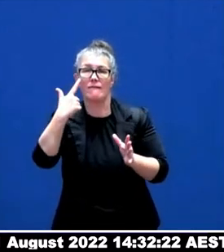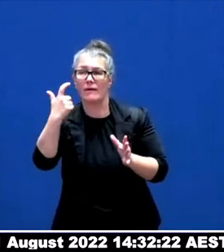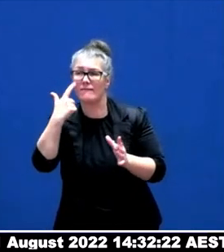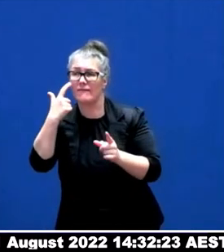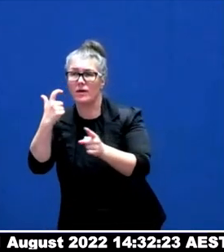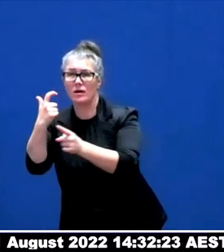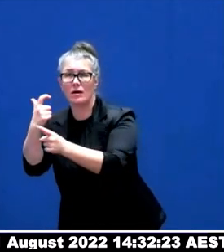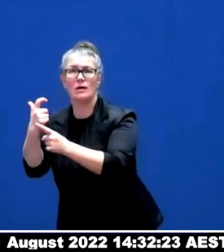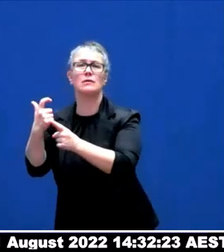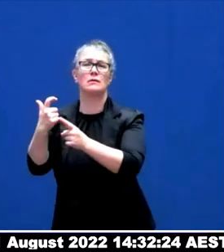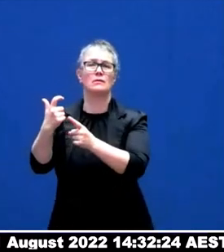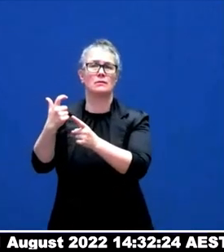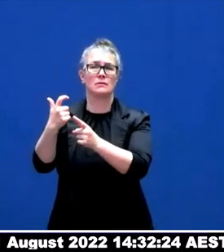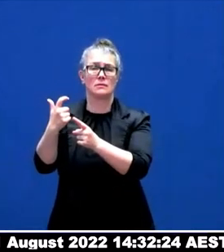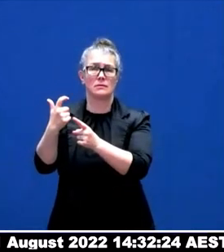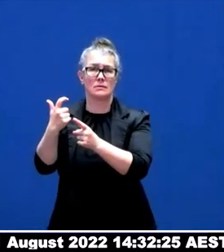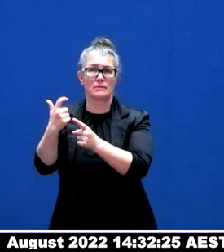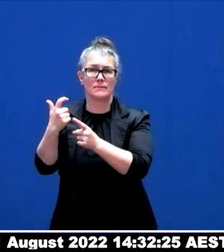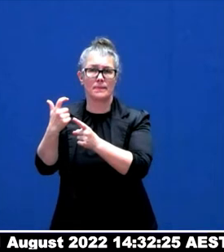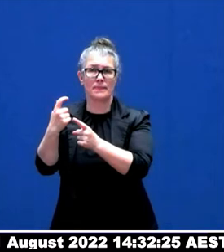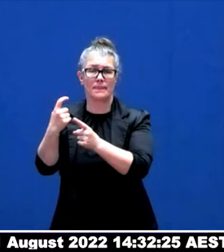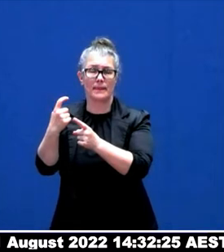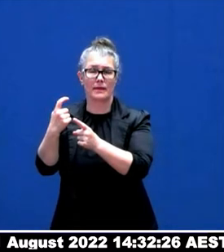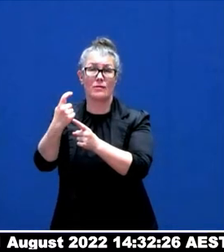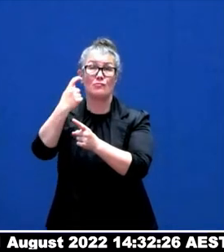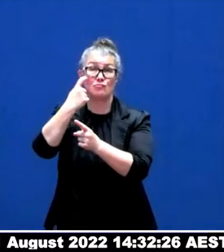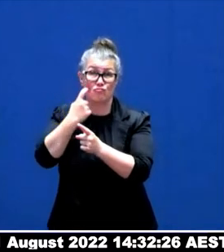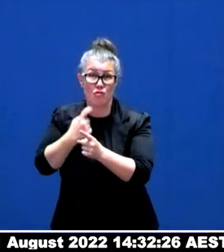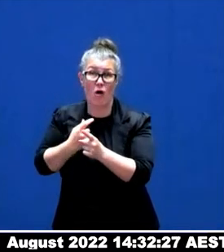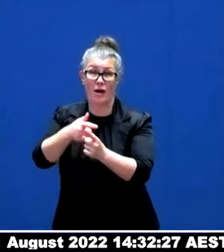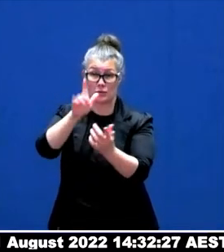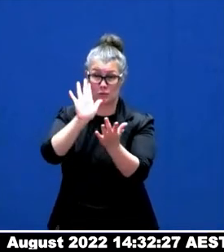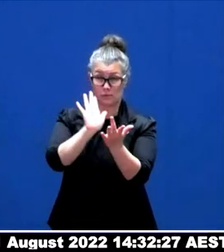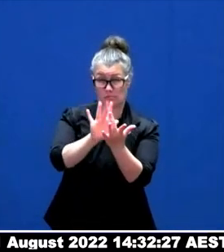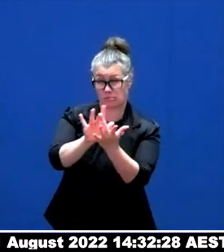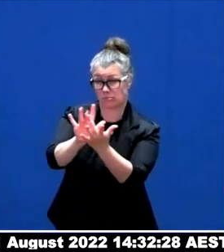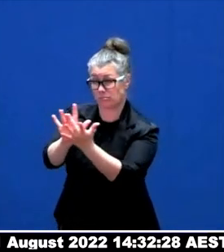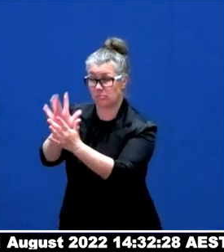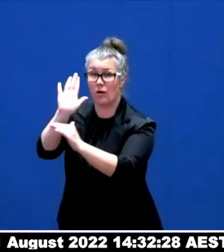We attempted to make - we attempted to make over 900 phone calls to participants in that